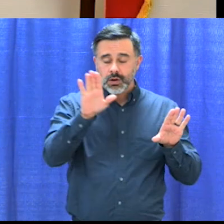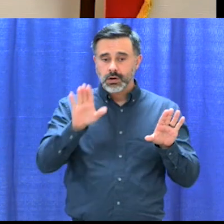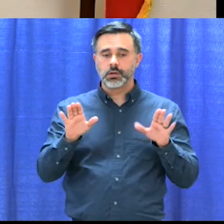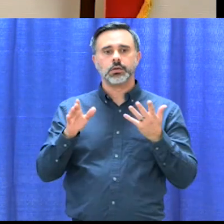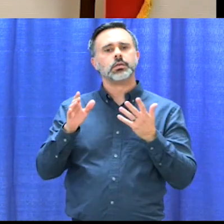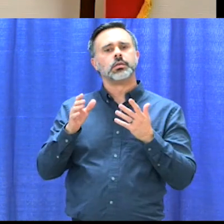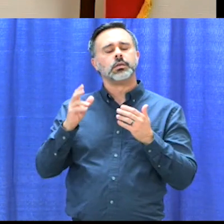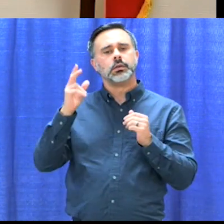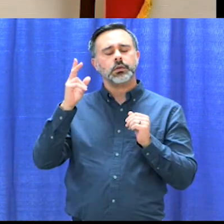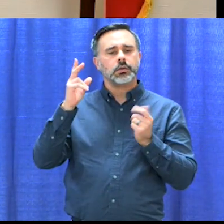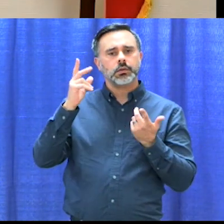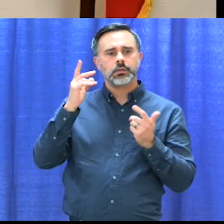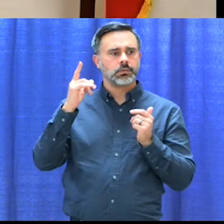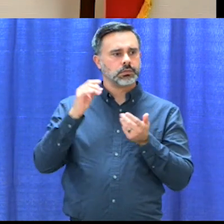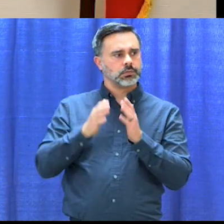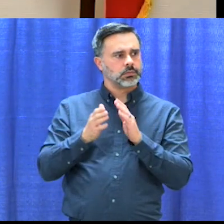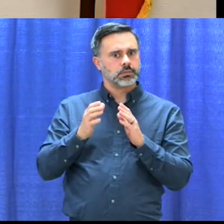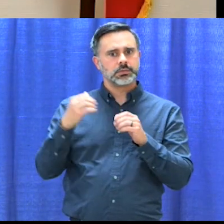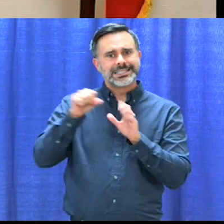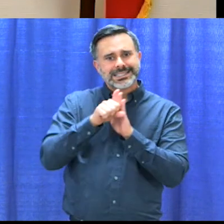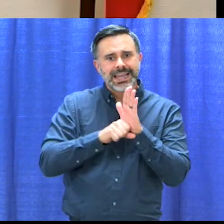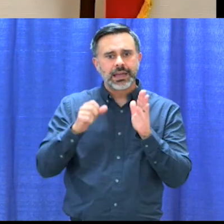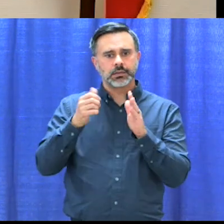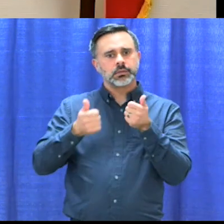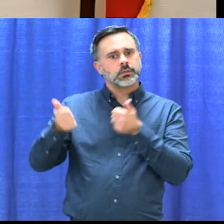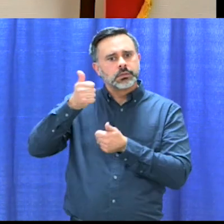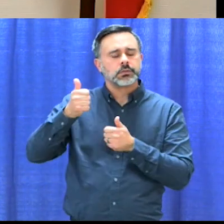stand united and doing all that we can to help you and your students and your families